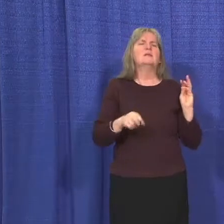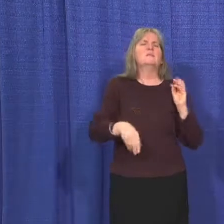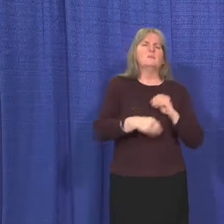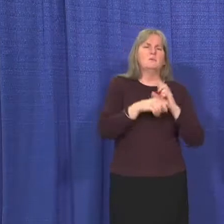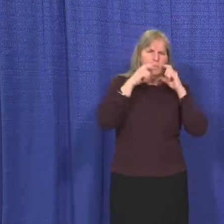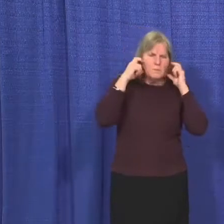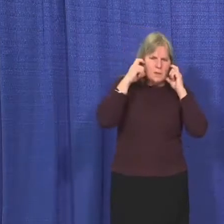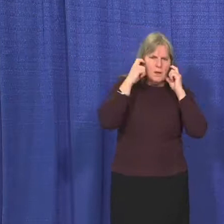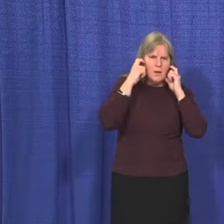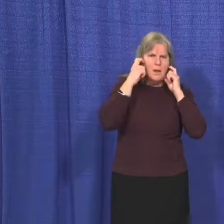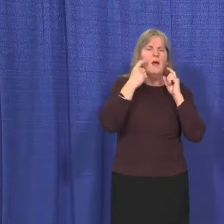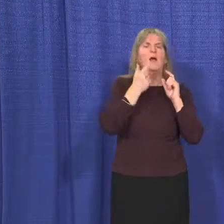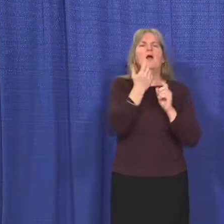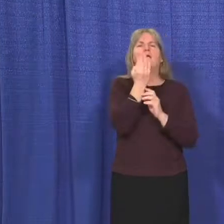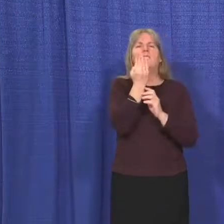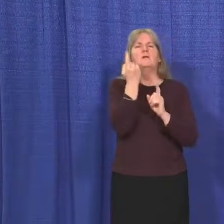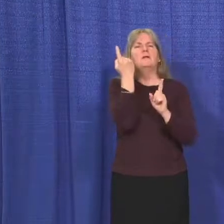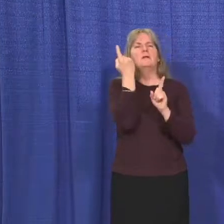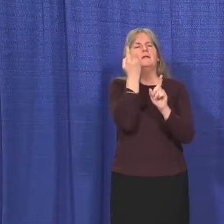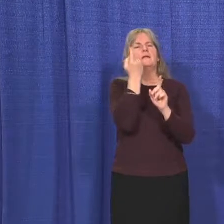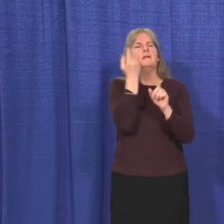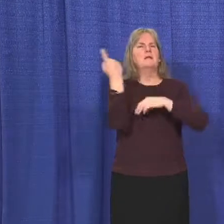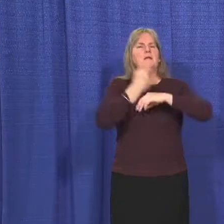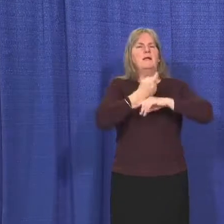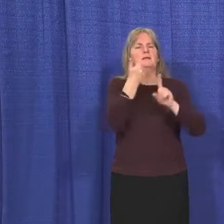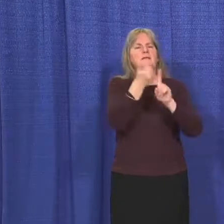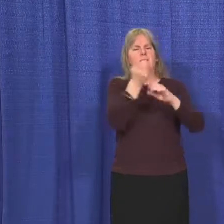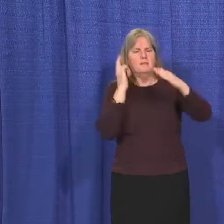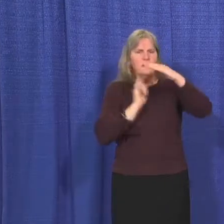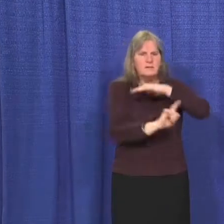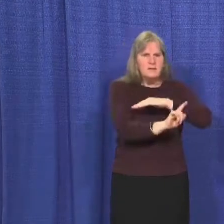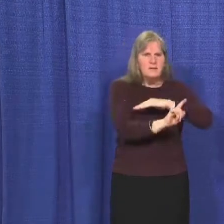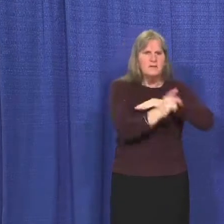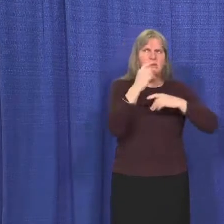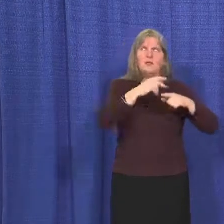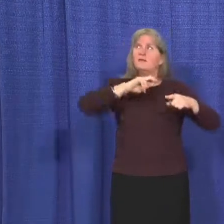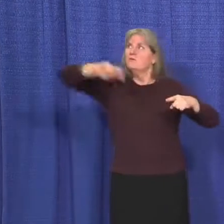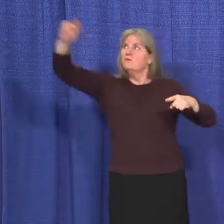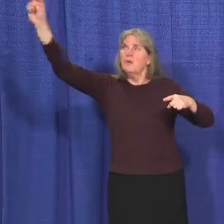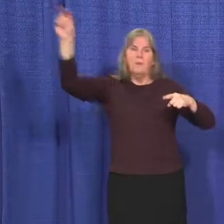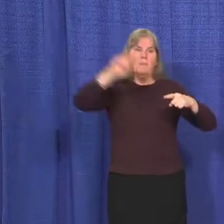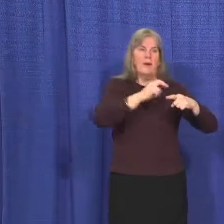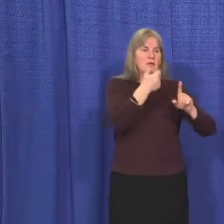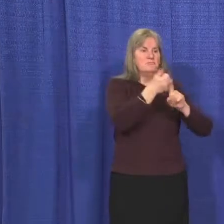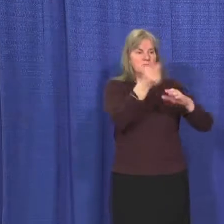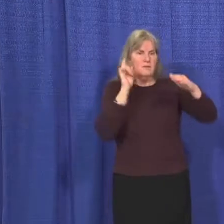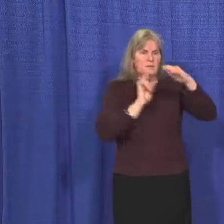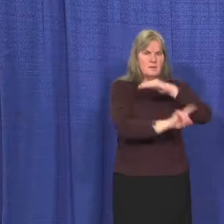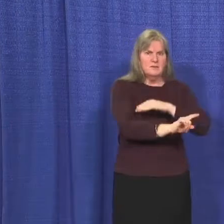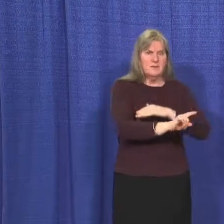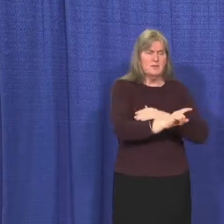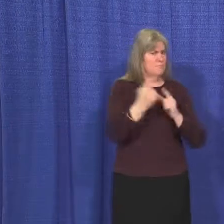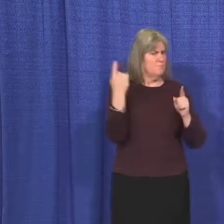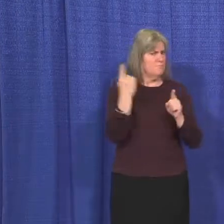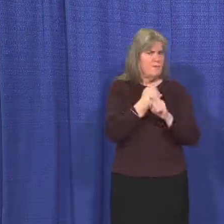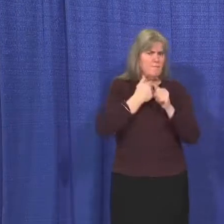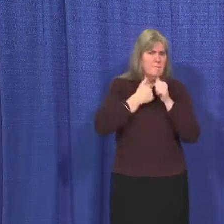isolation period upon return to Yukon from anywhere outside our borders. That measure is not being